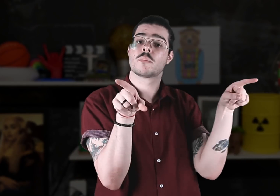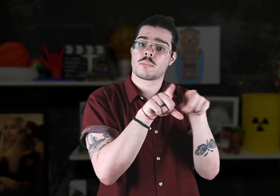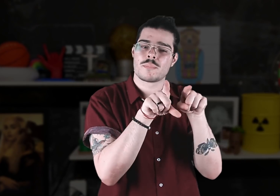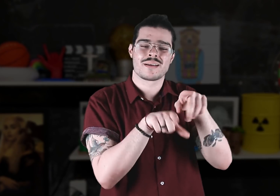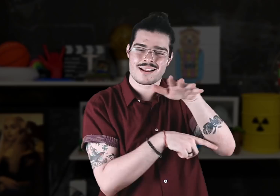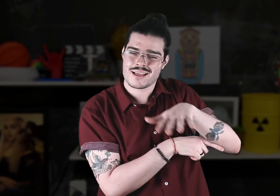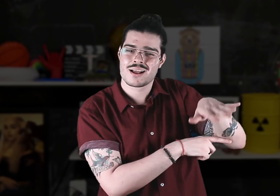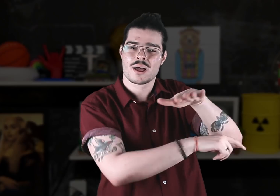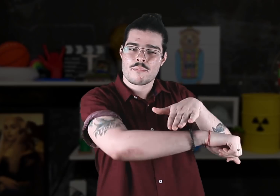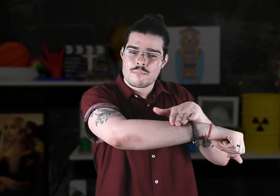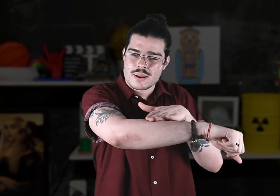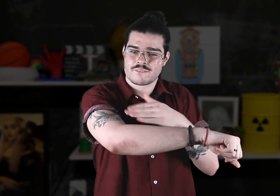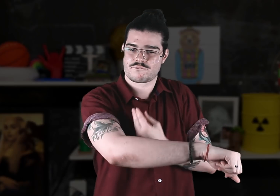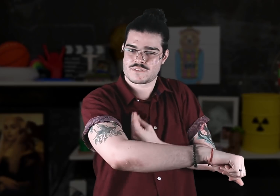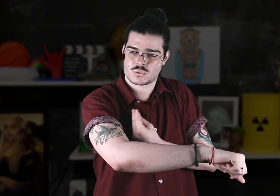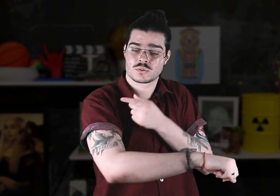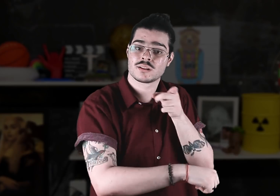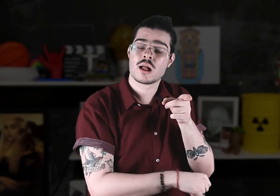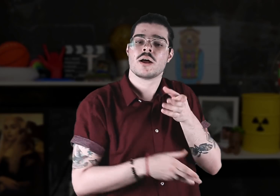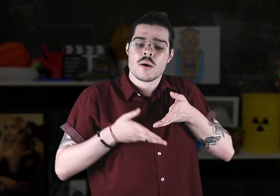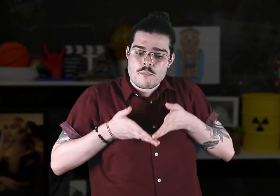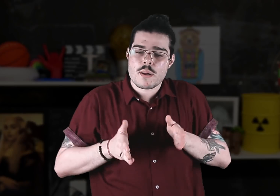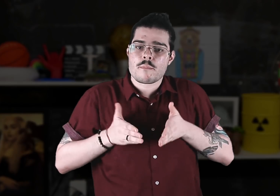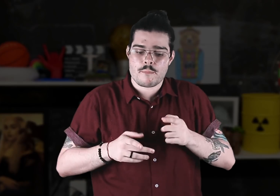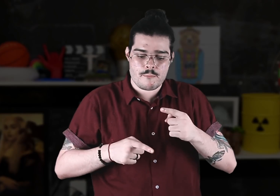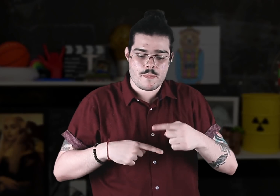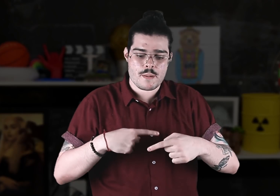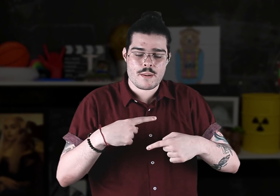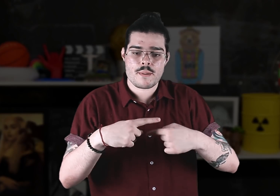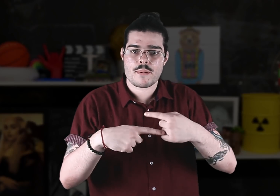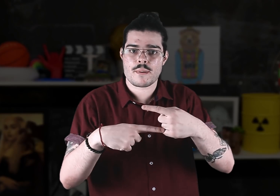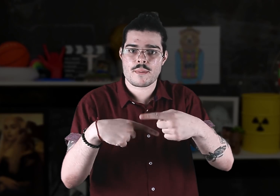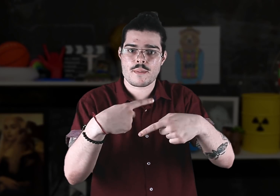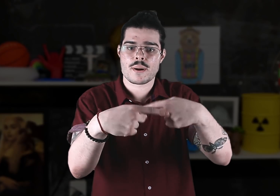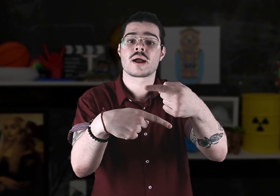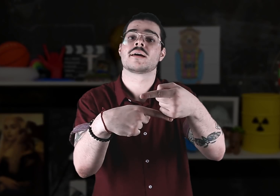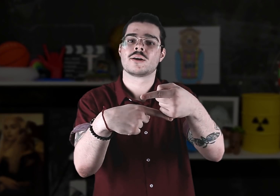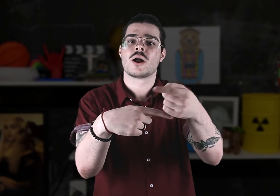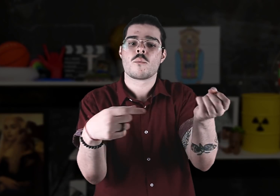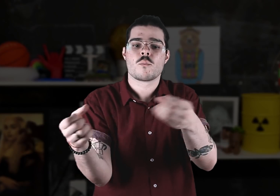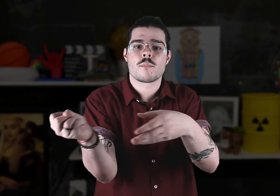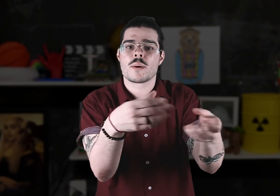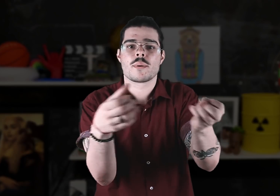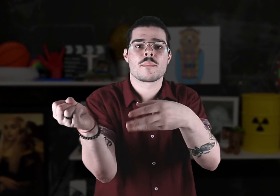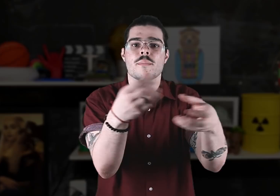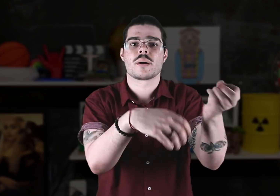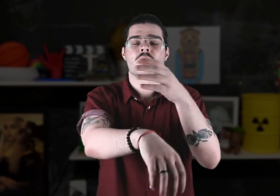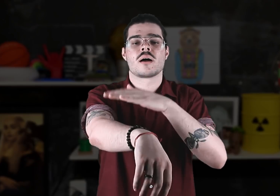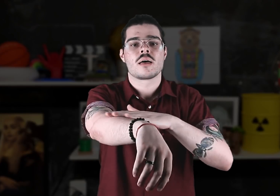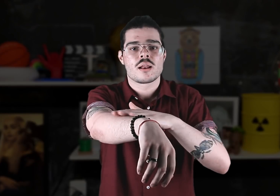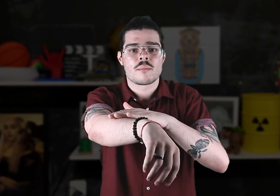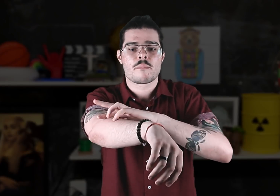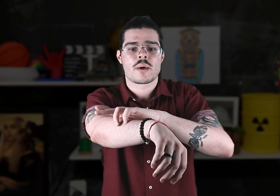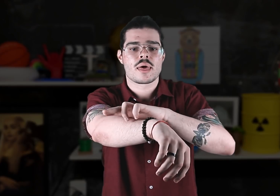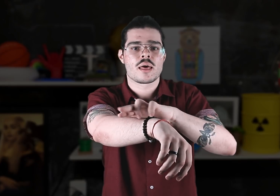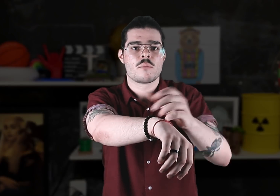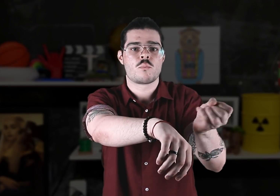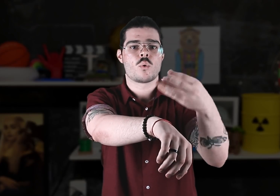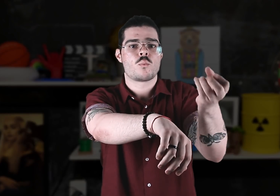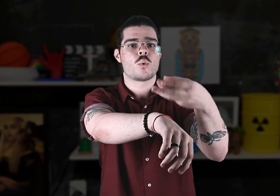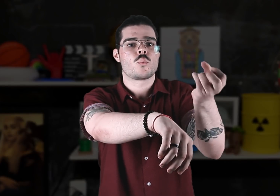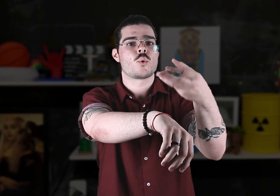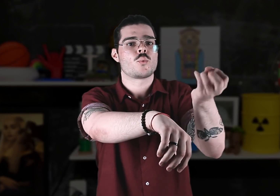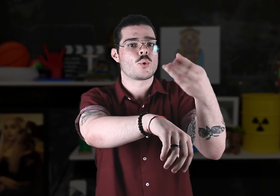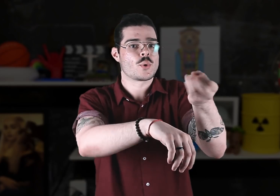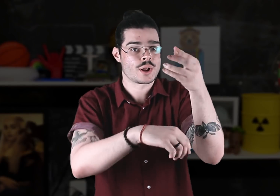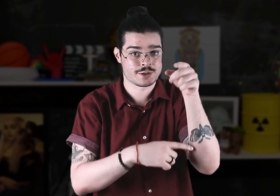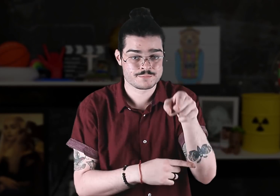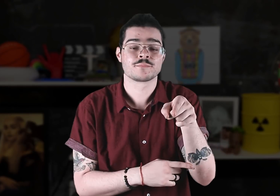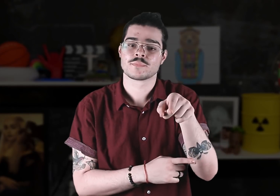and reproduce giving rise to new species,